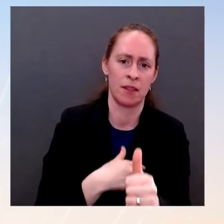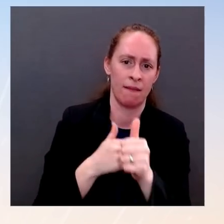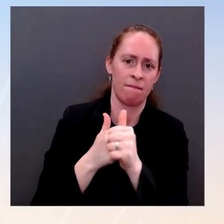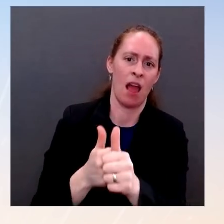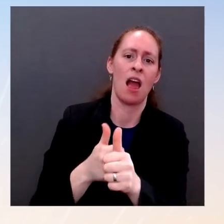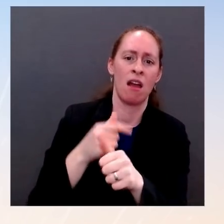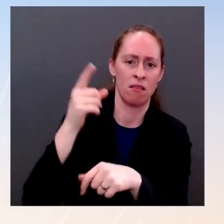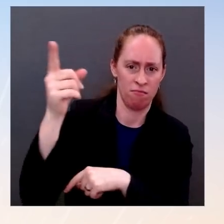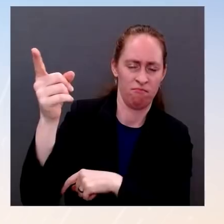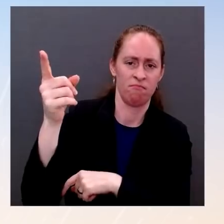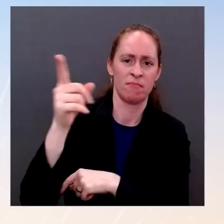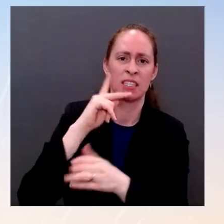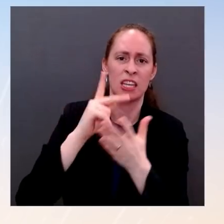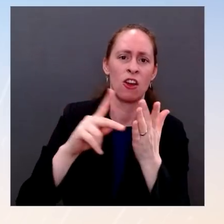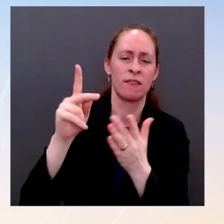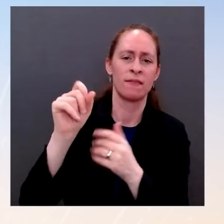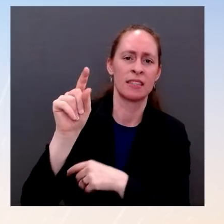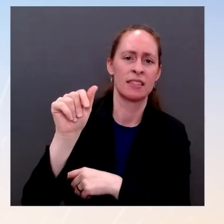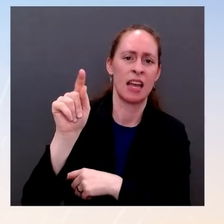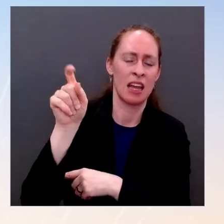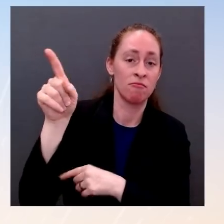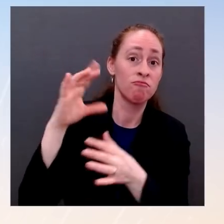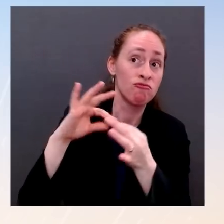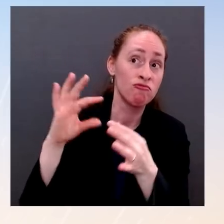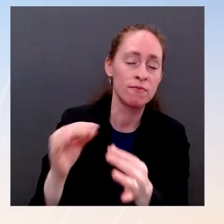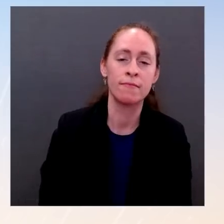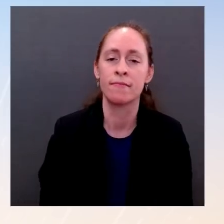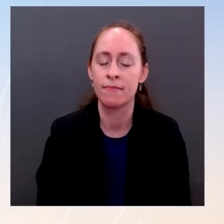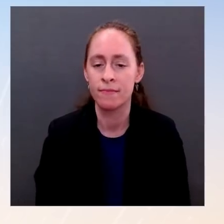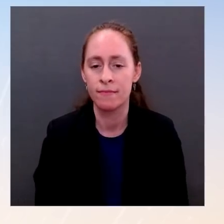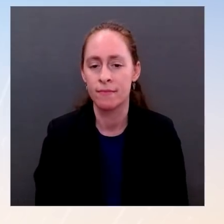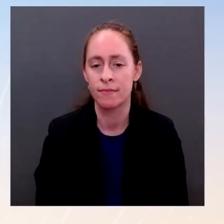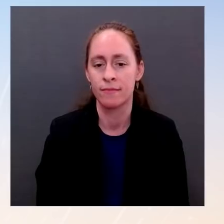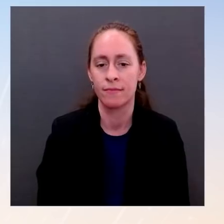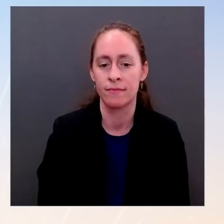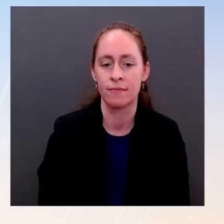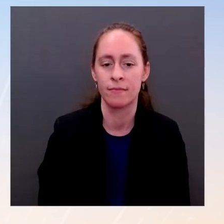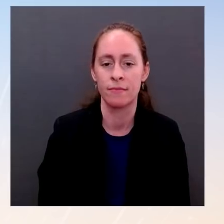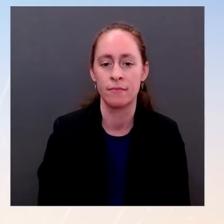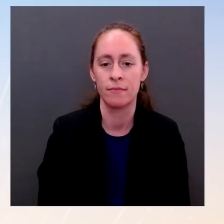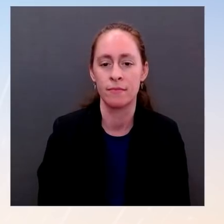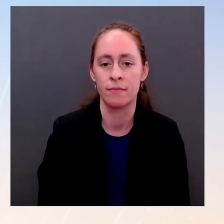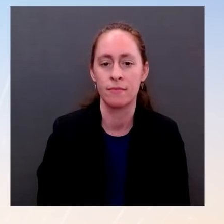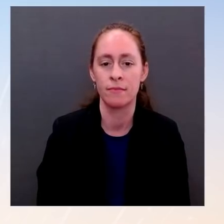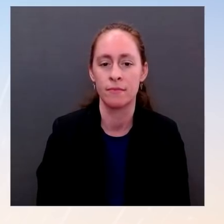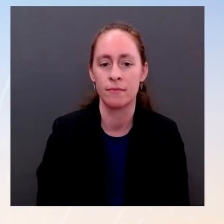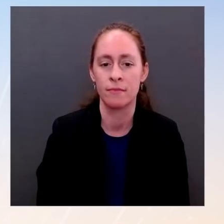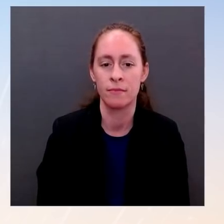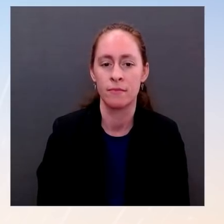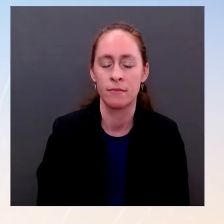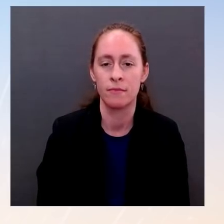The Press: Thanks, Jen. Has the U.S. in any way conveyed to Ukraine that it should not respond to the provocations by Russia?